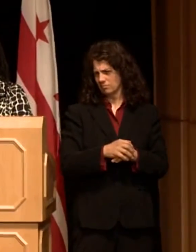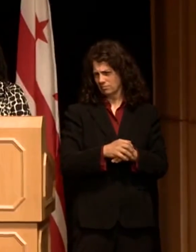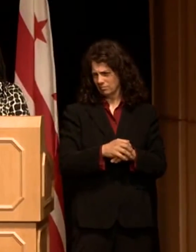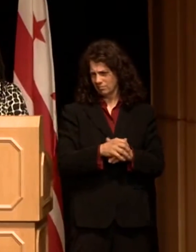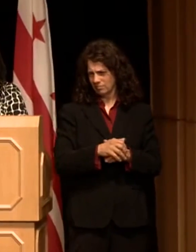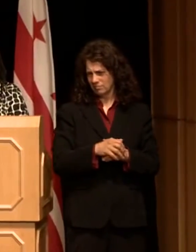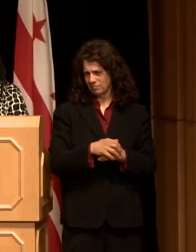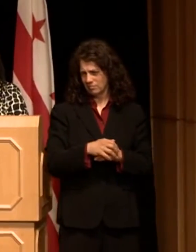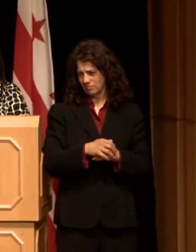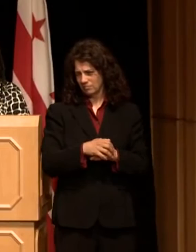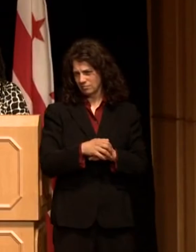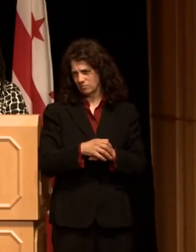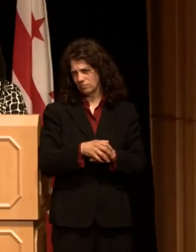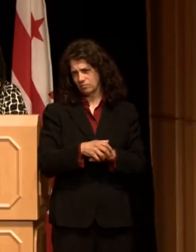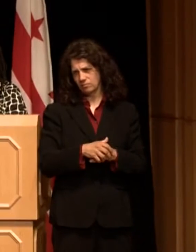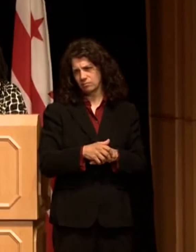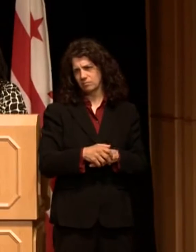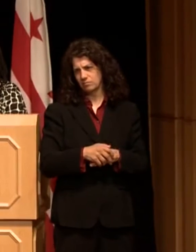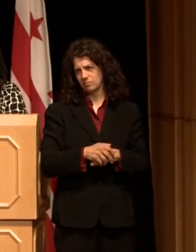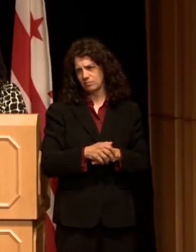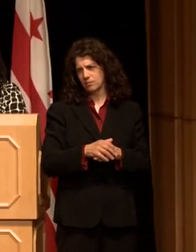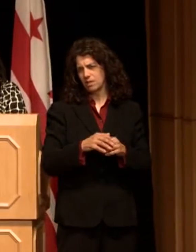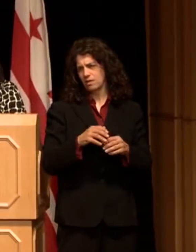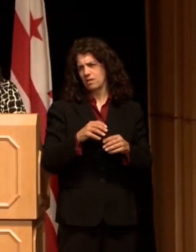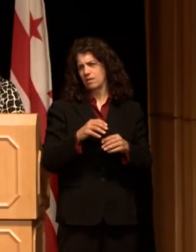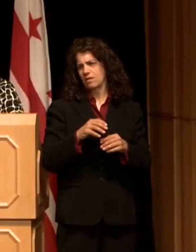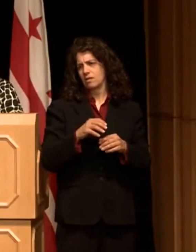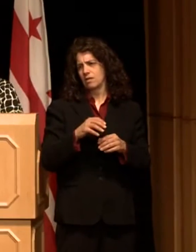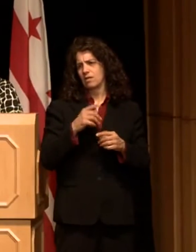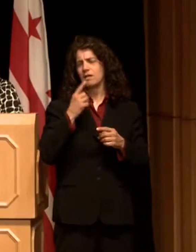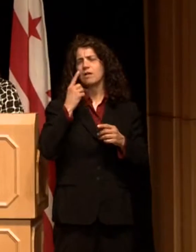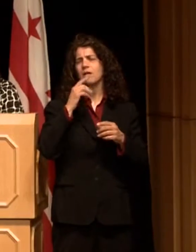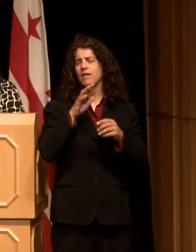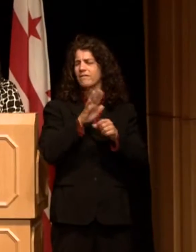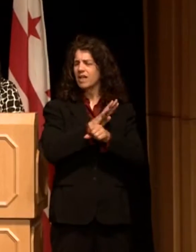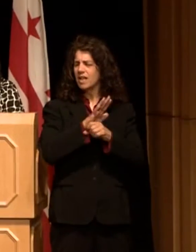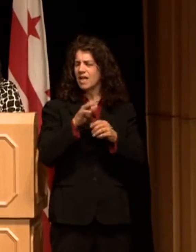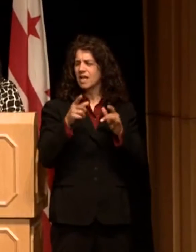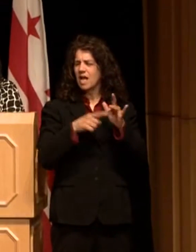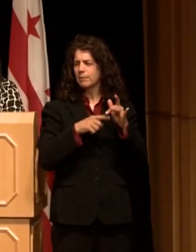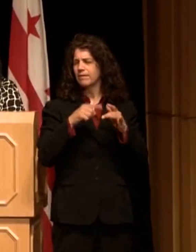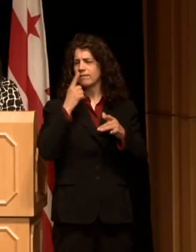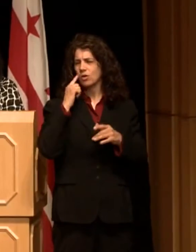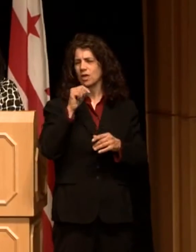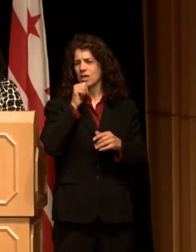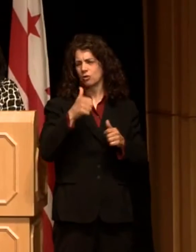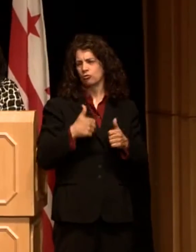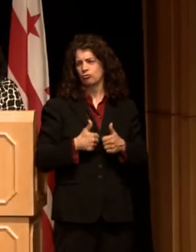GAP FOR NONRESIDENTIAL COMPONENTS OF MIXED USE PROJECTS. INSPIRED BY THE MAYOR'S ECONOMIC